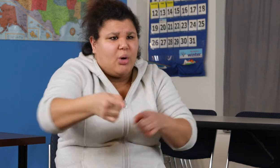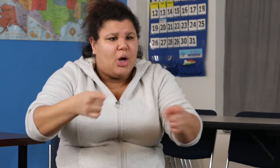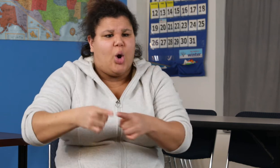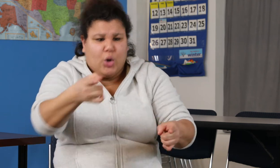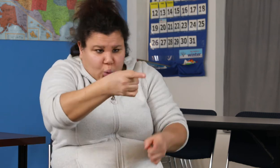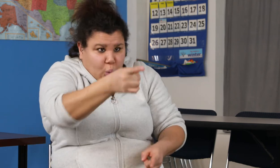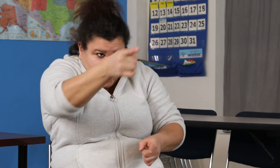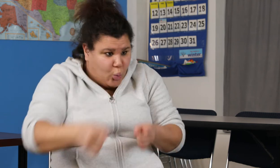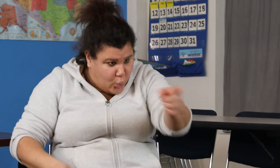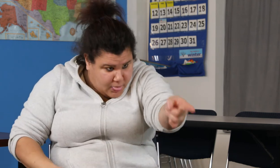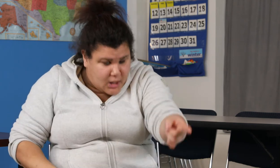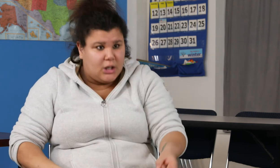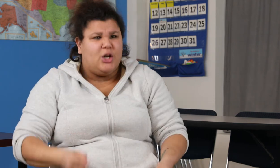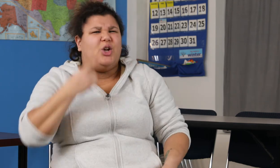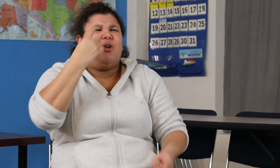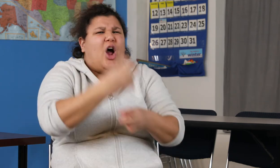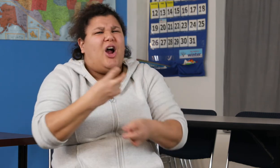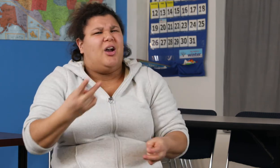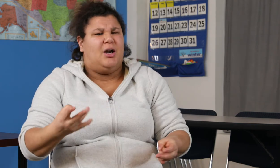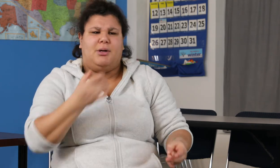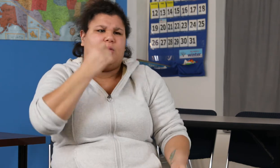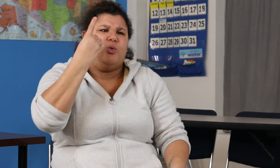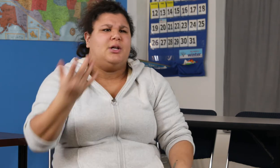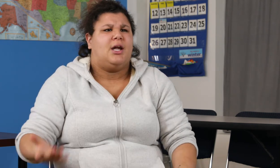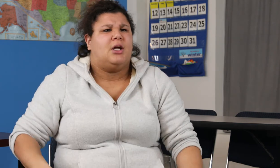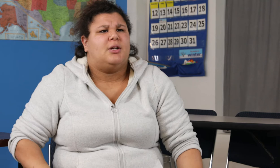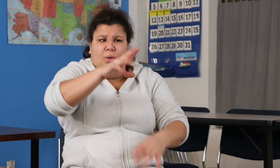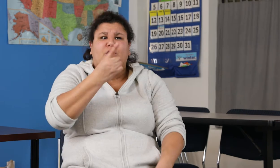Just pointing, it was hard, I didn’t understand things.